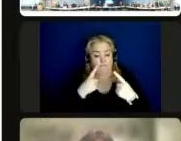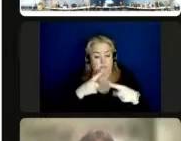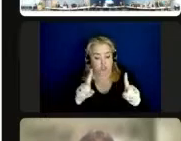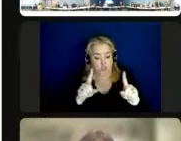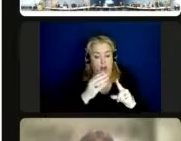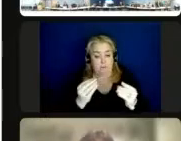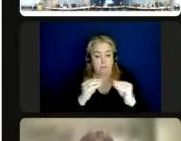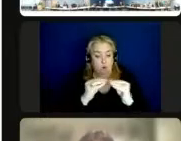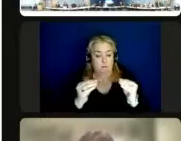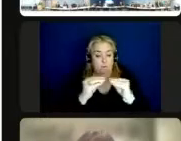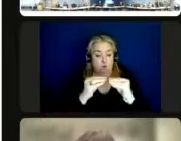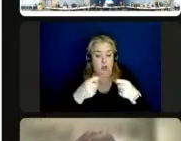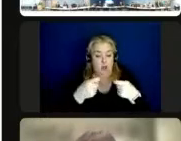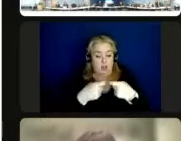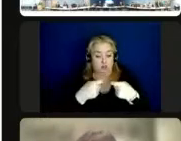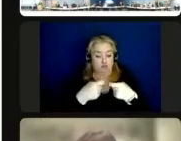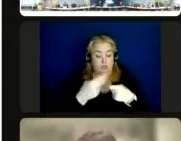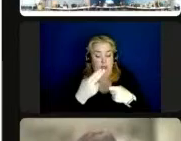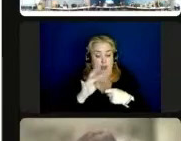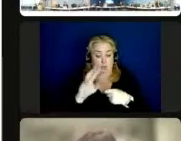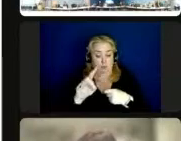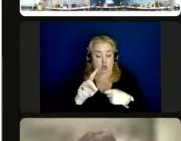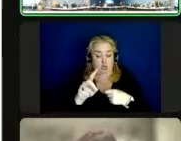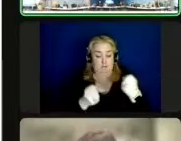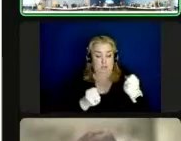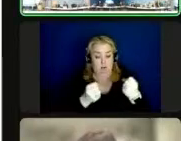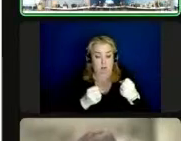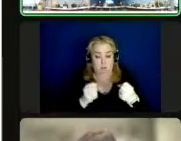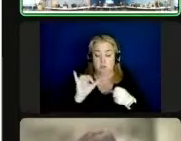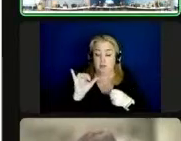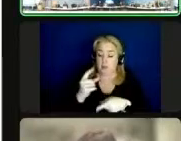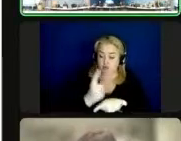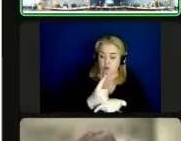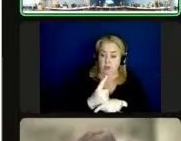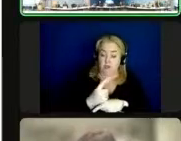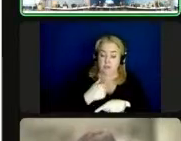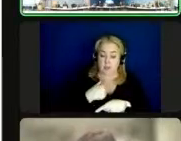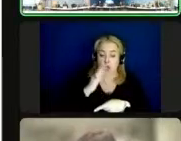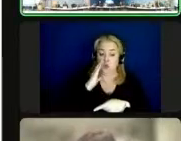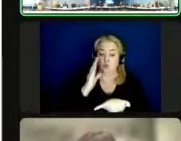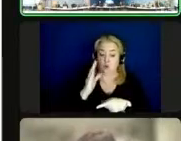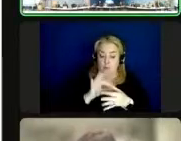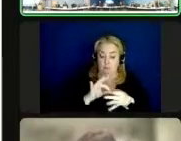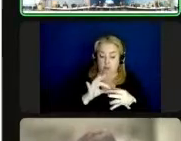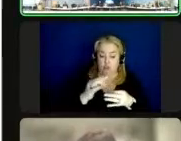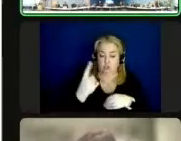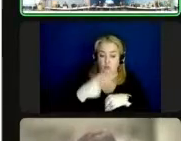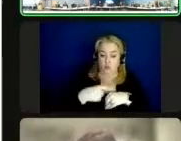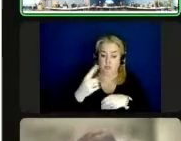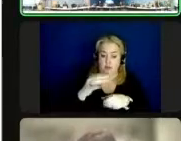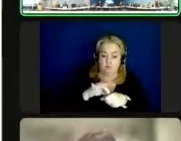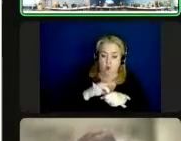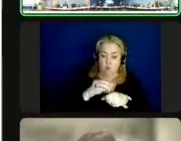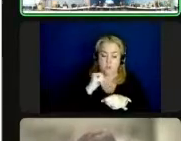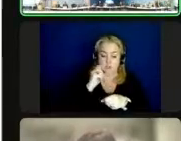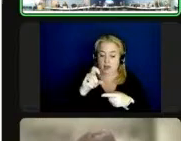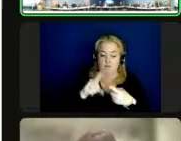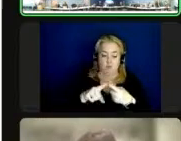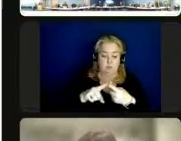DECREASE A BIT OVER TIME BECAUSE CARS BECOMING MORE FUEL EFFICIENT AND THERE'S A MOVE TO